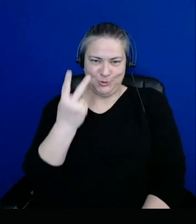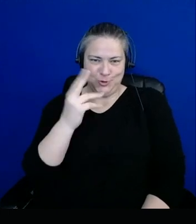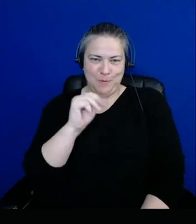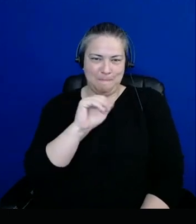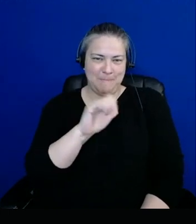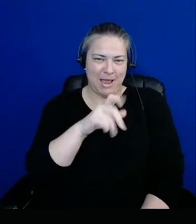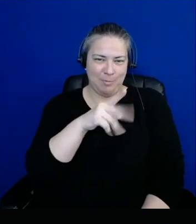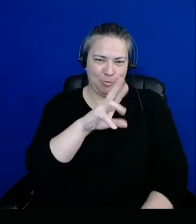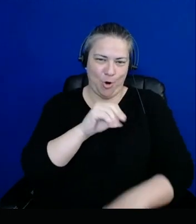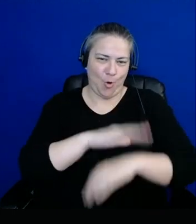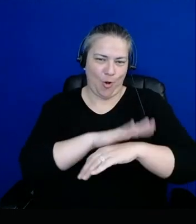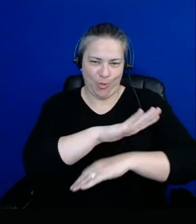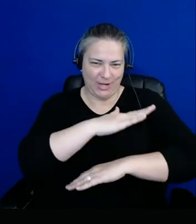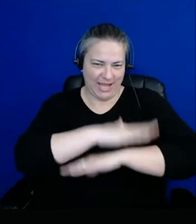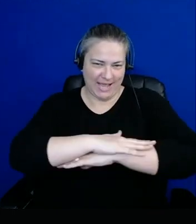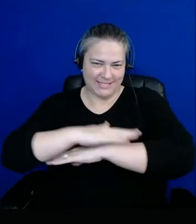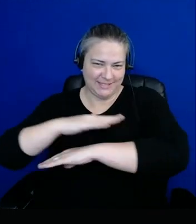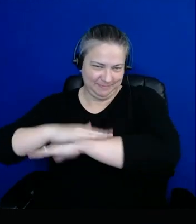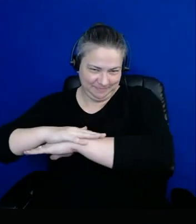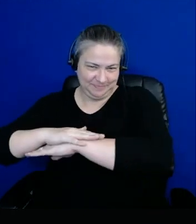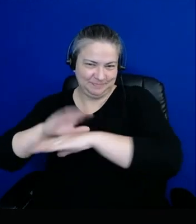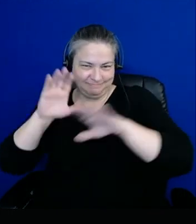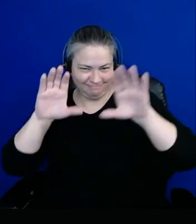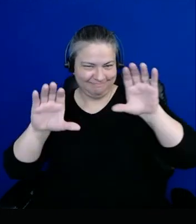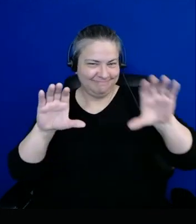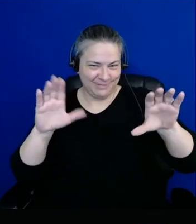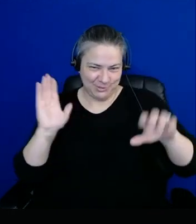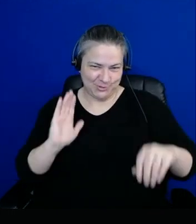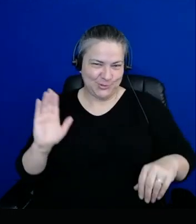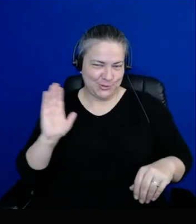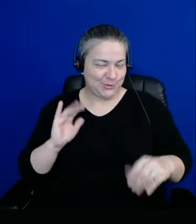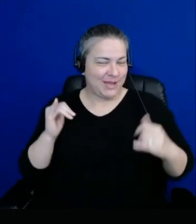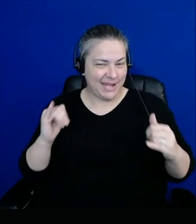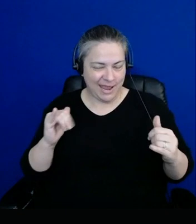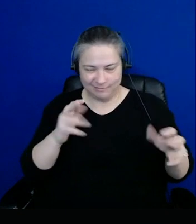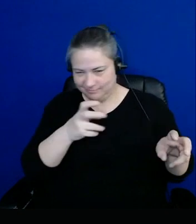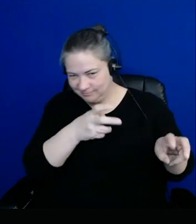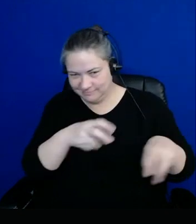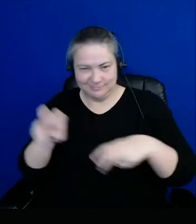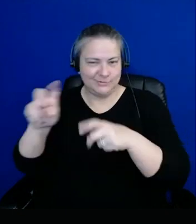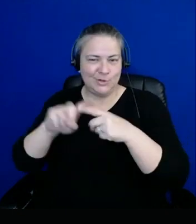pros on someone's desk. Moving to Azure DevOps hosted agents let us get out